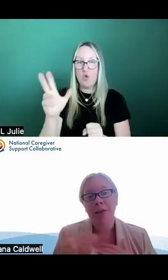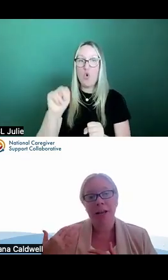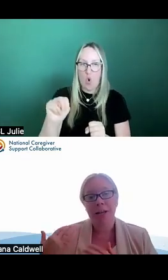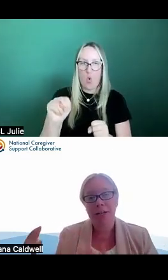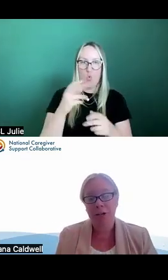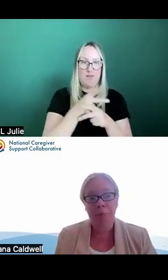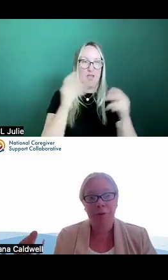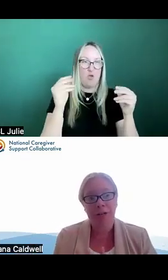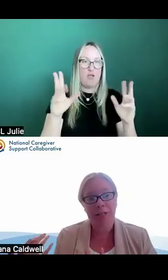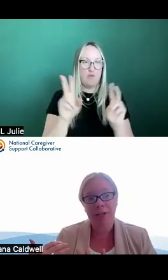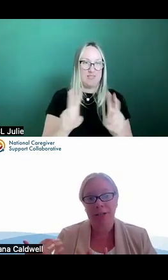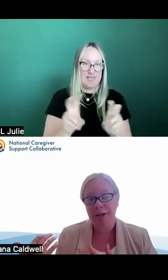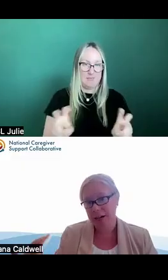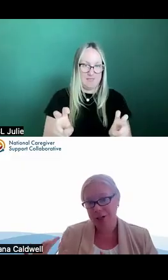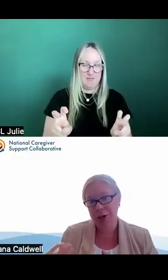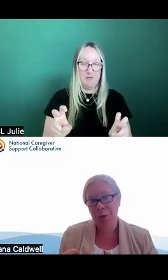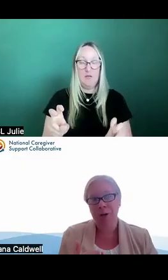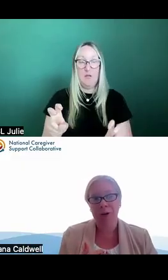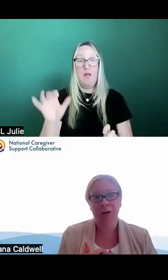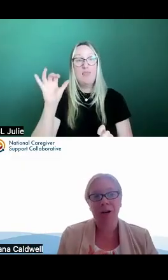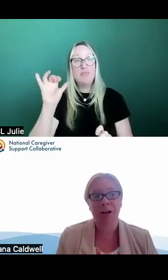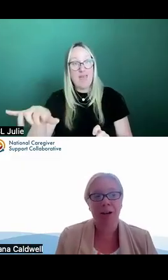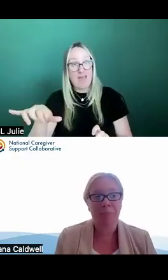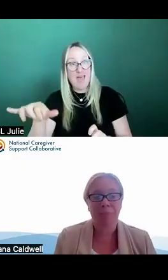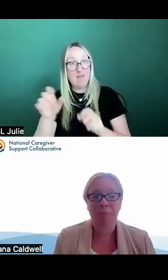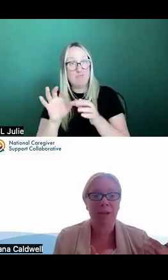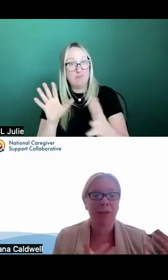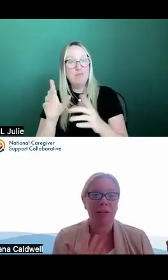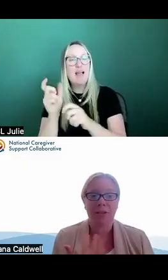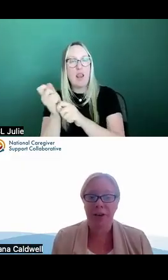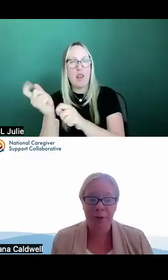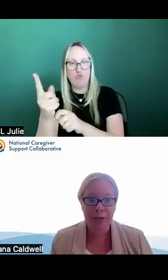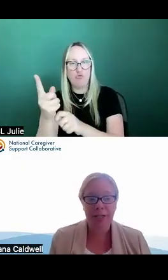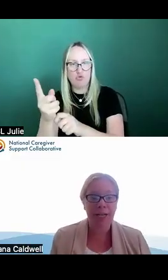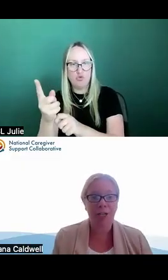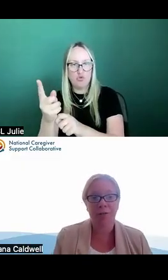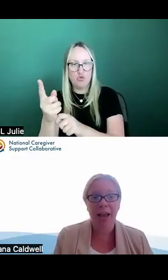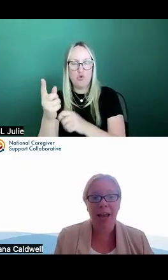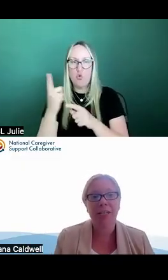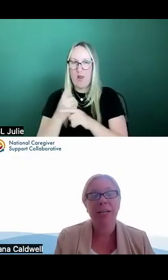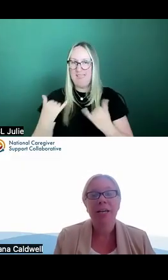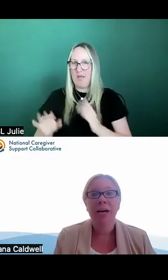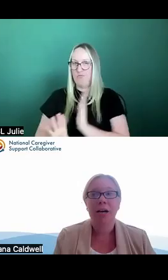that is not going to be released until next year. We are in the development stage of that.